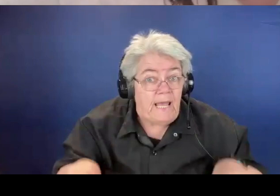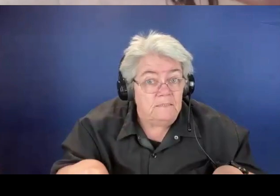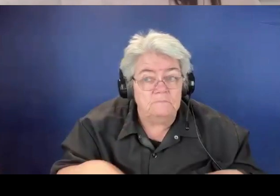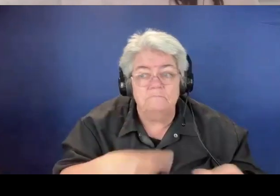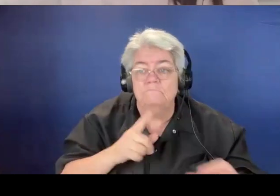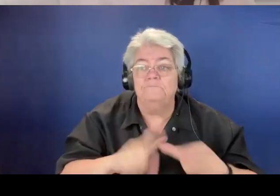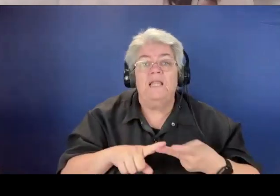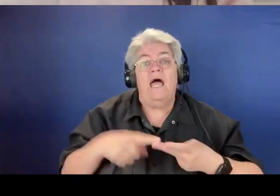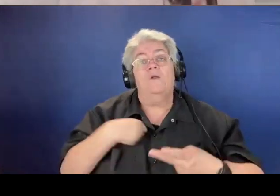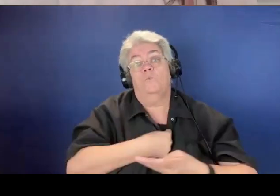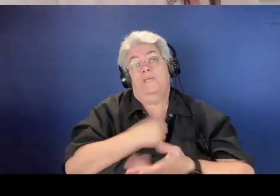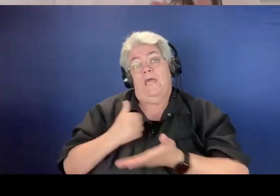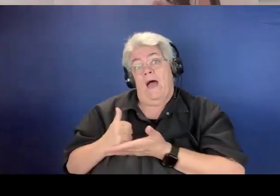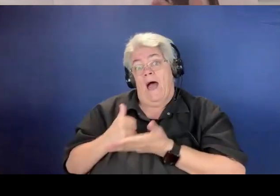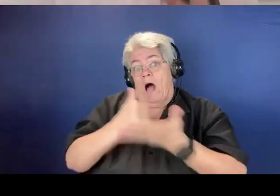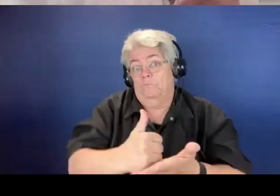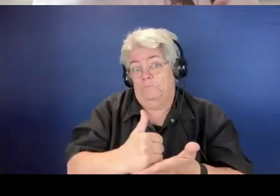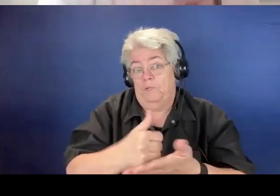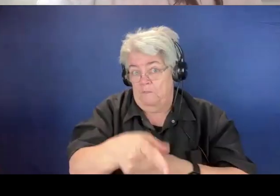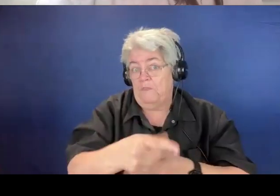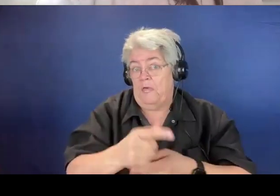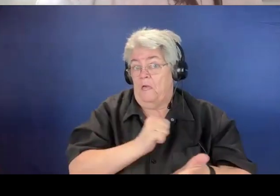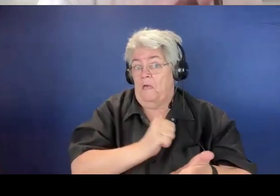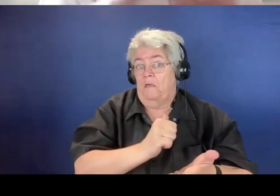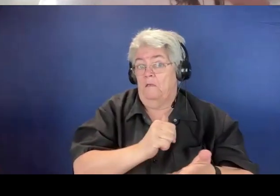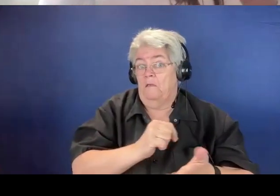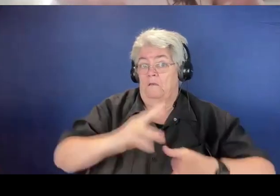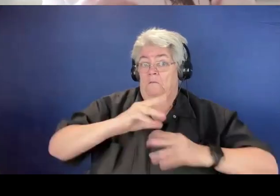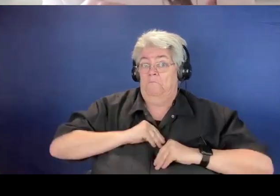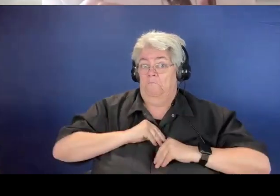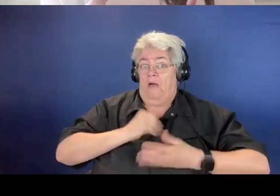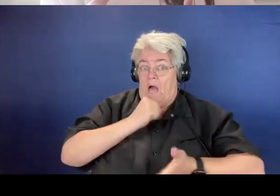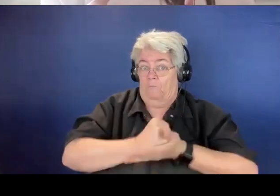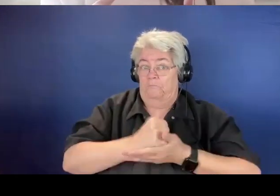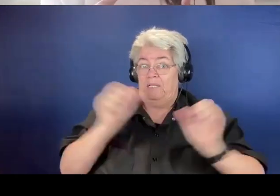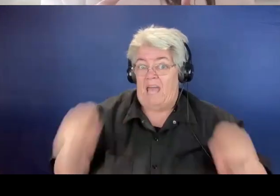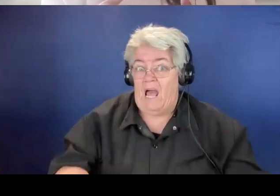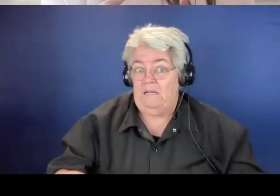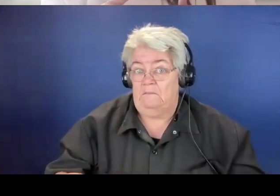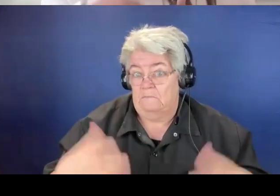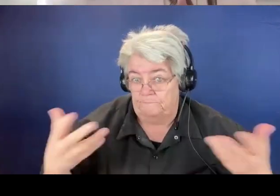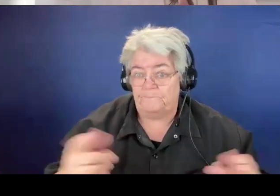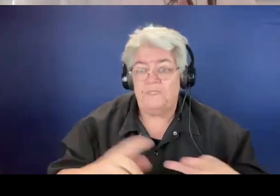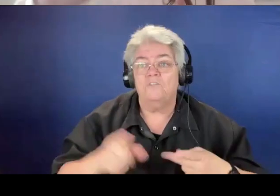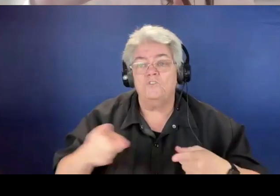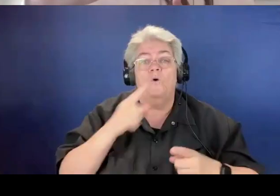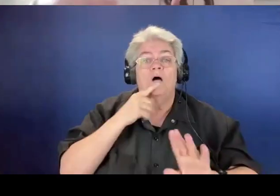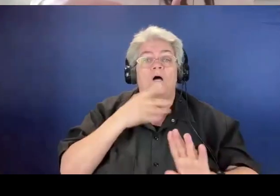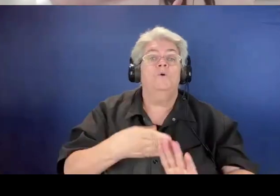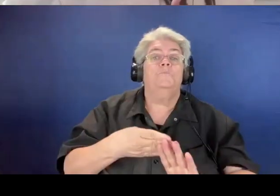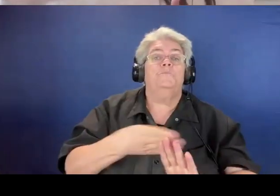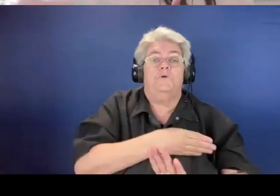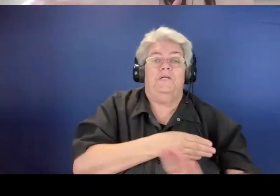So, I'll give you an example. You want to pretest, assess the child's current performance, teach using